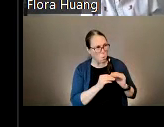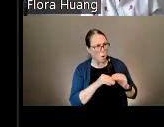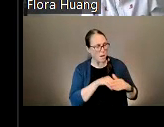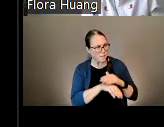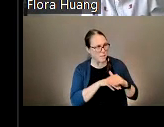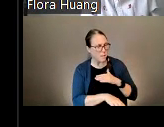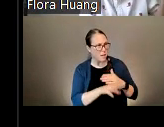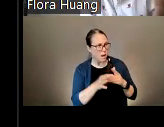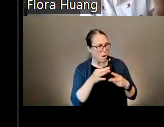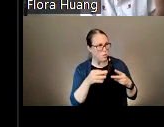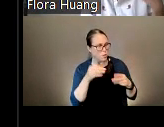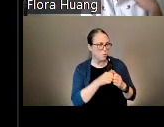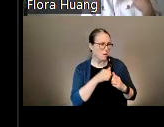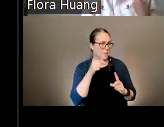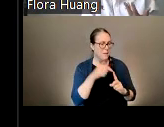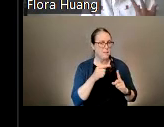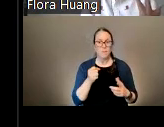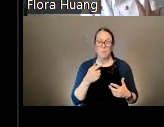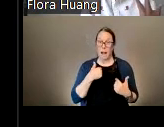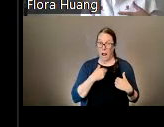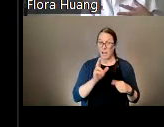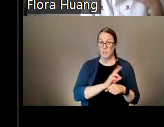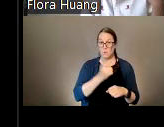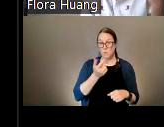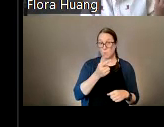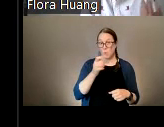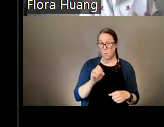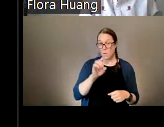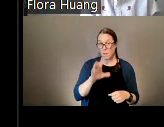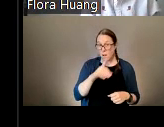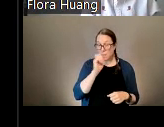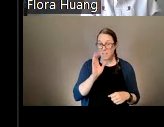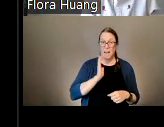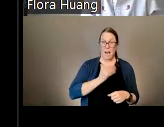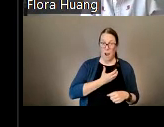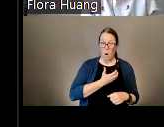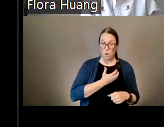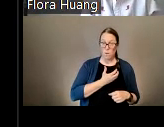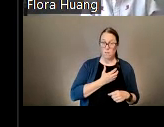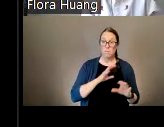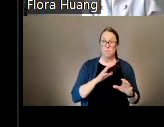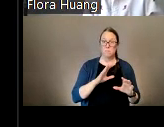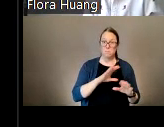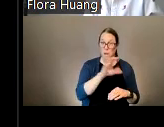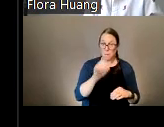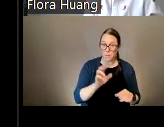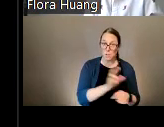Or, you know, like, "I use Google Docs, because that's what our company has, but I have a lot of colleagues that really would prefer that it has